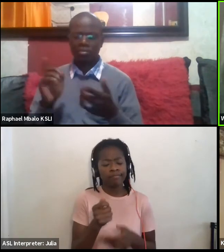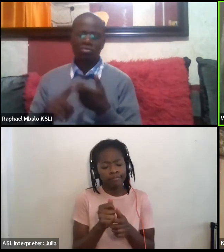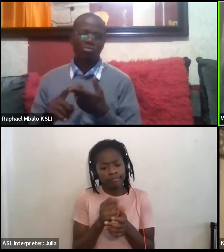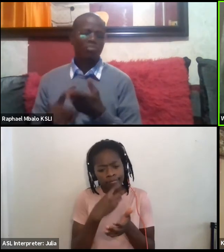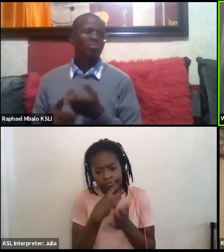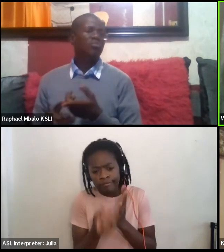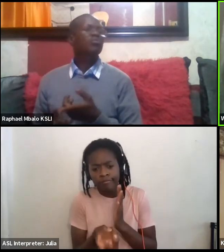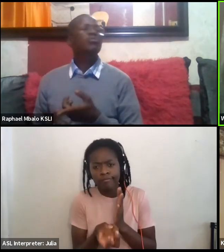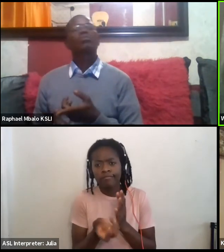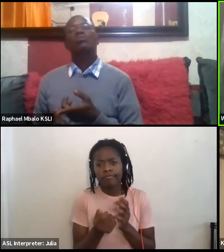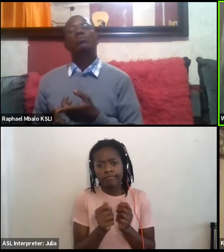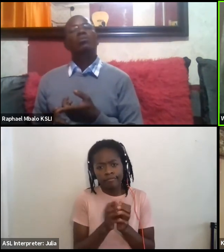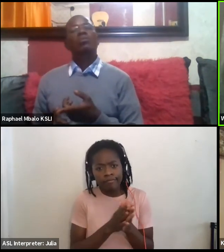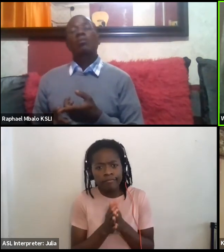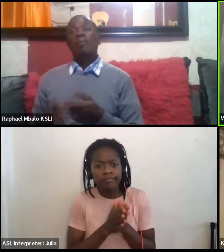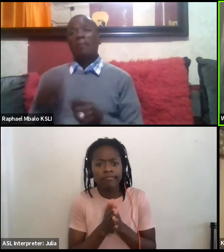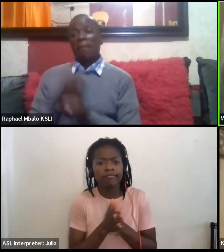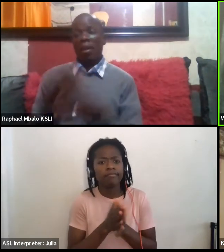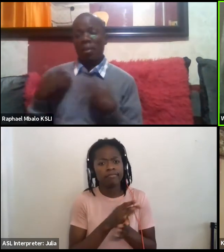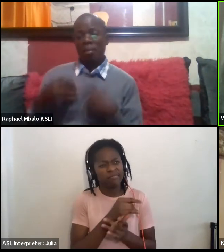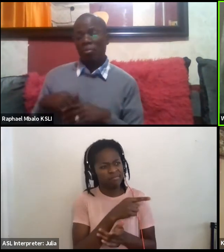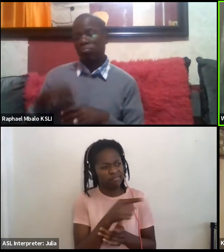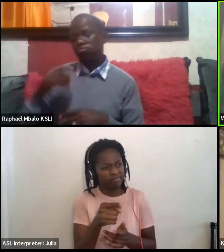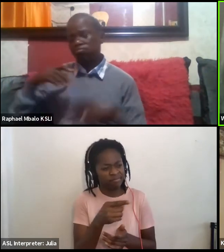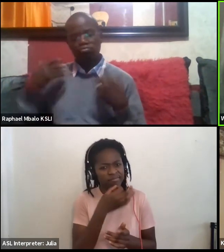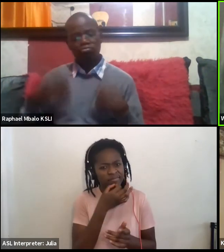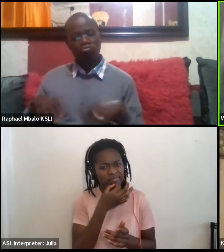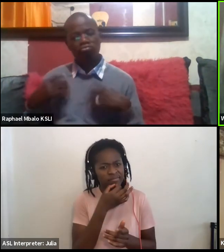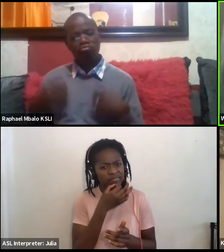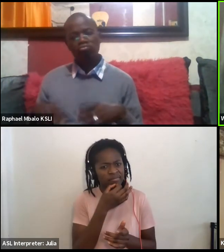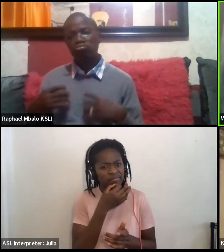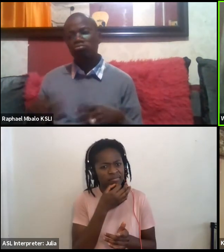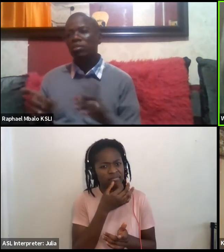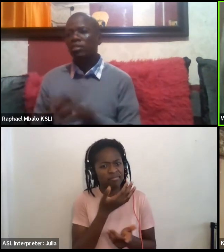and so much believability that it's just mind blowing.